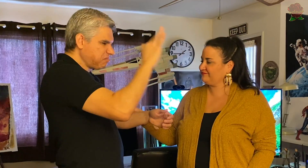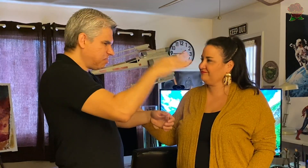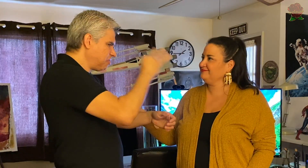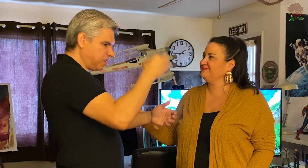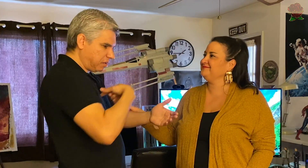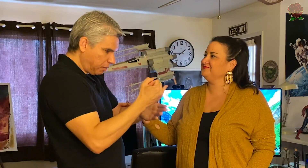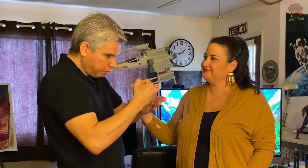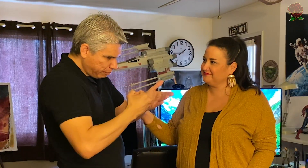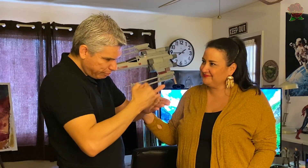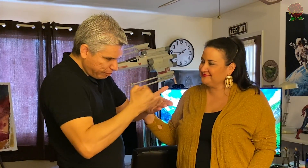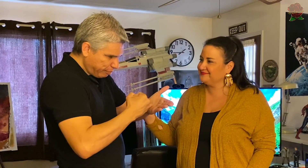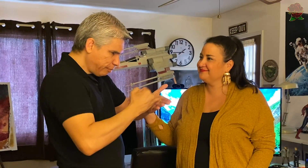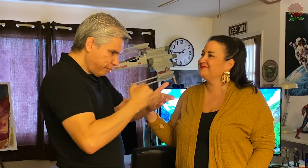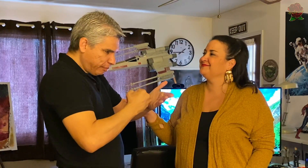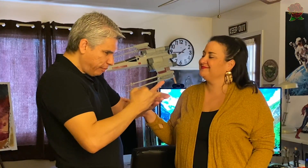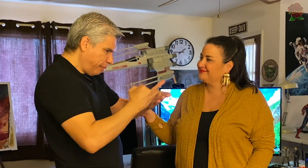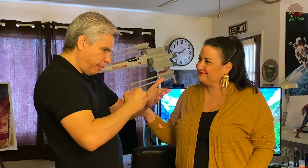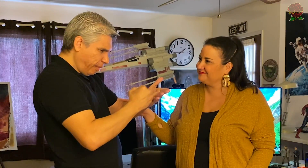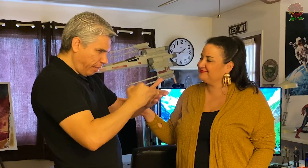with anything that was available.